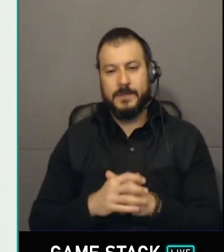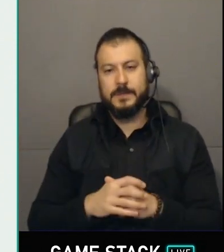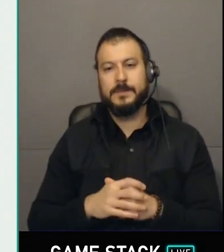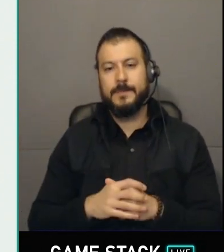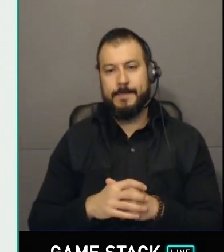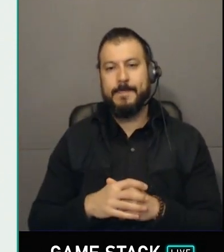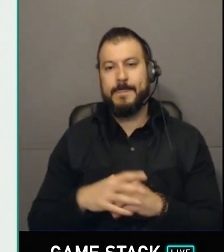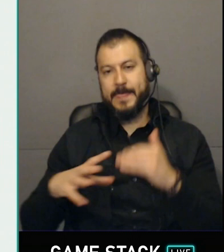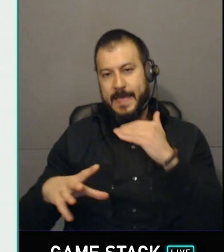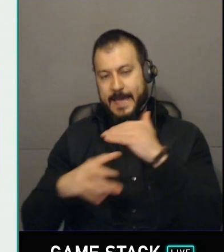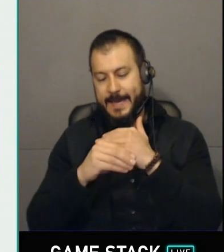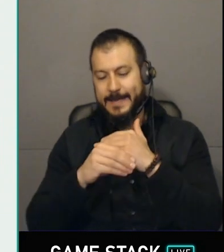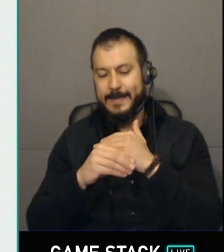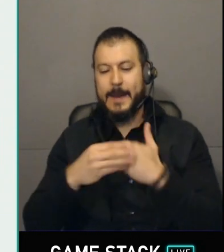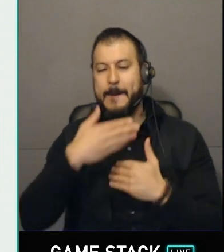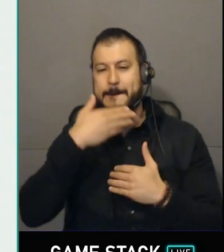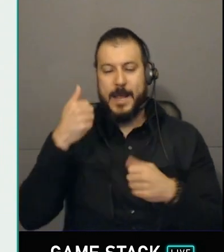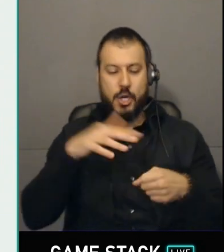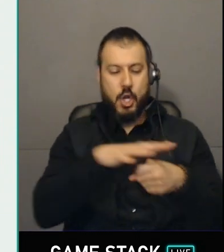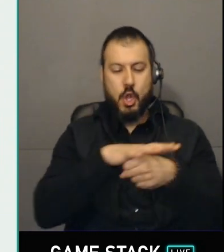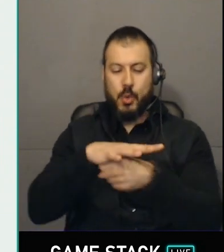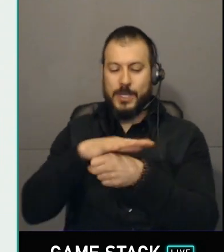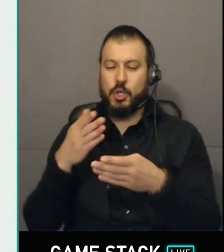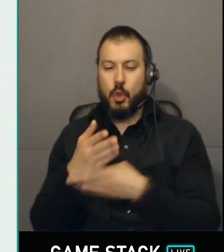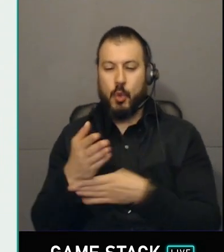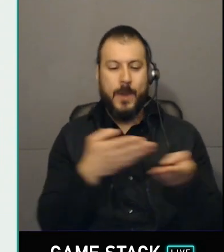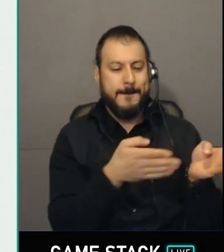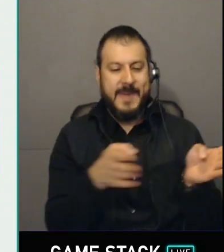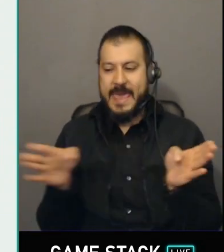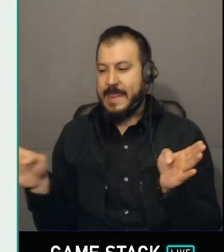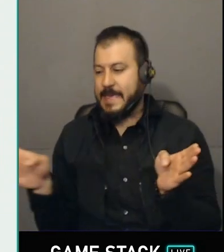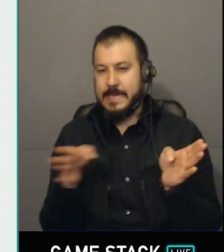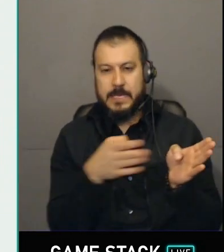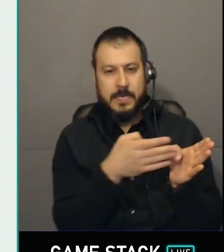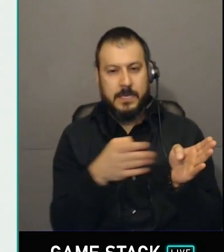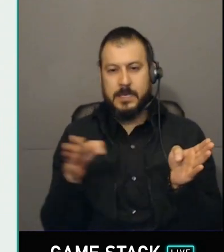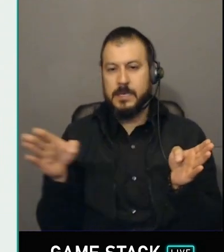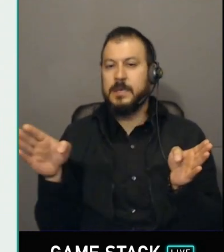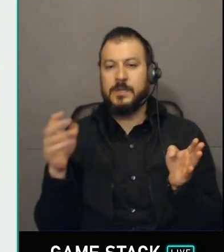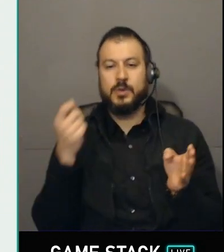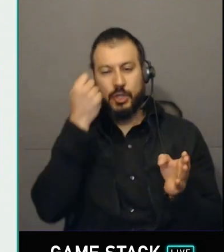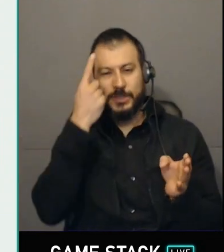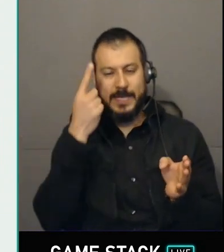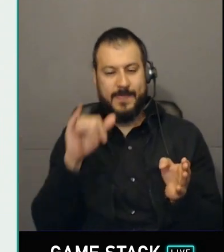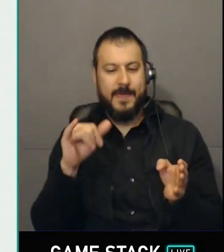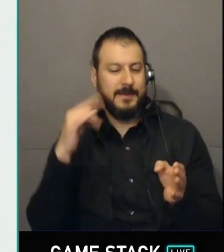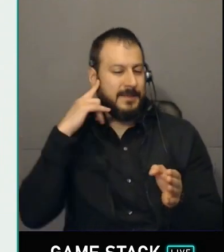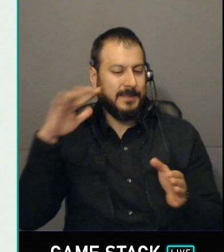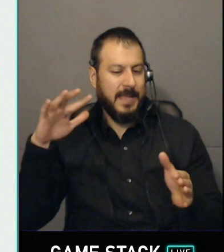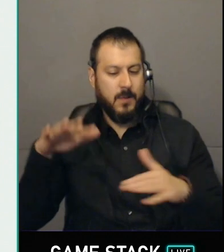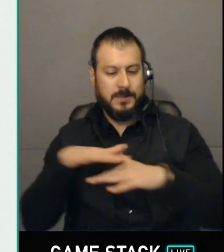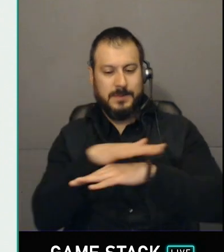They added better location through panning to understand the soundscape